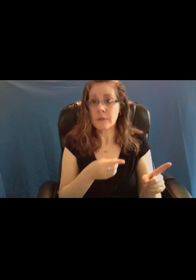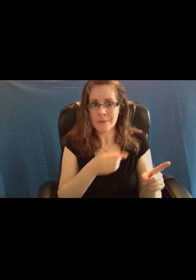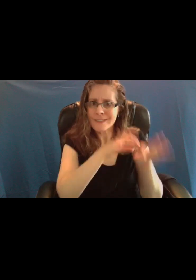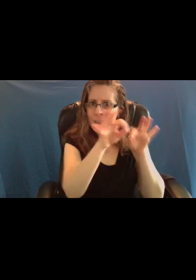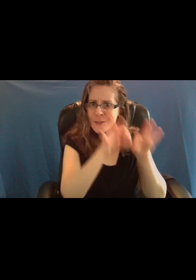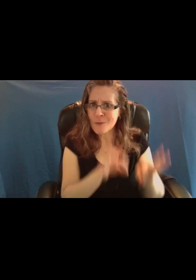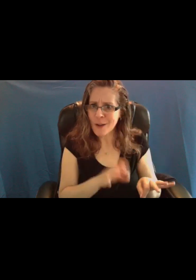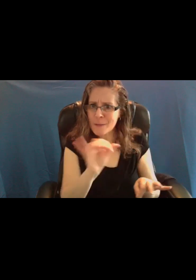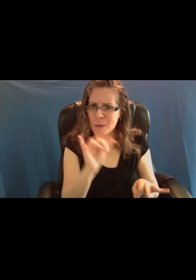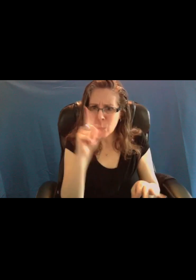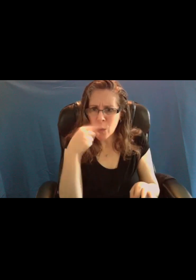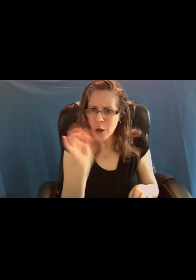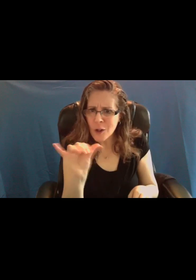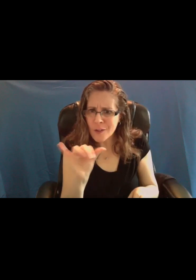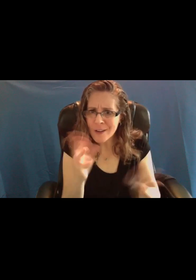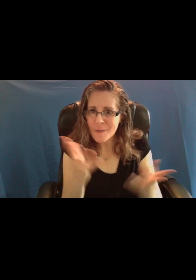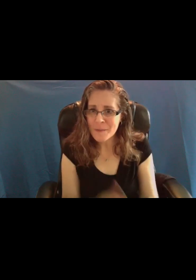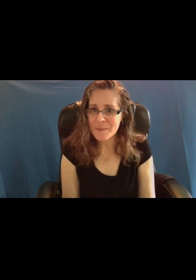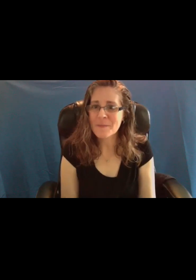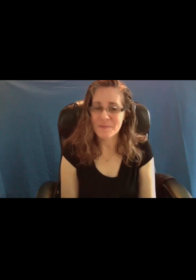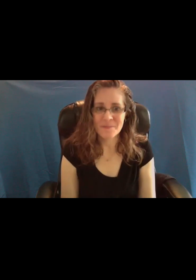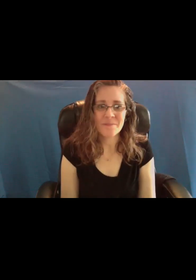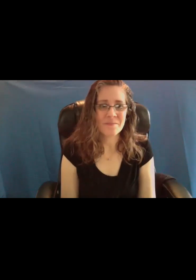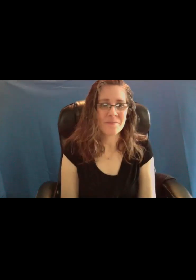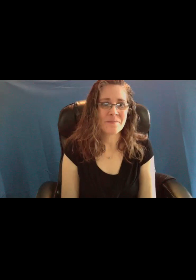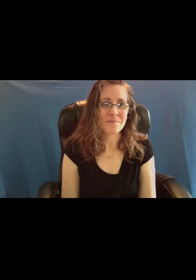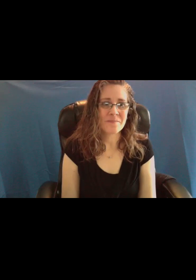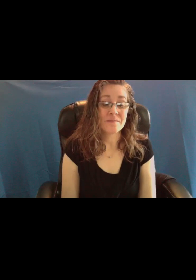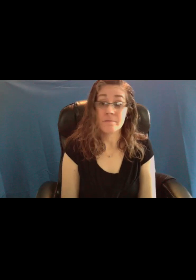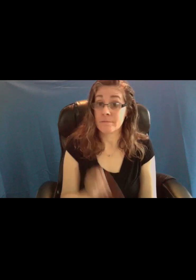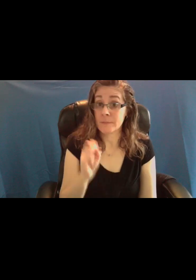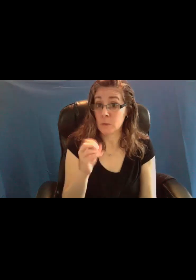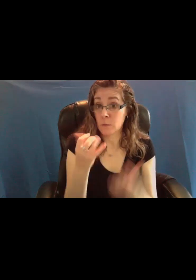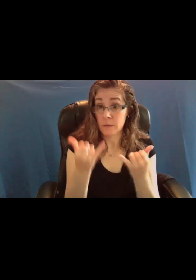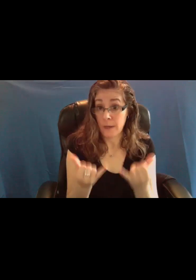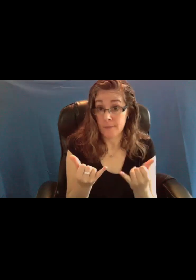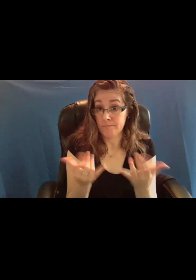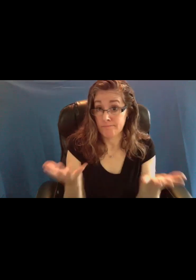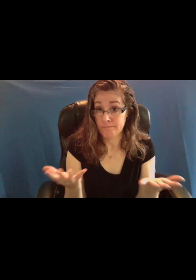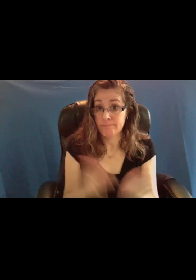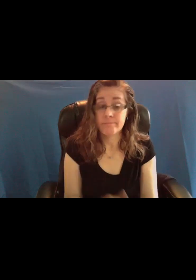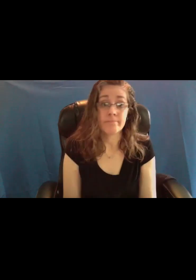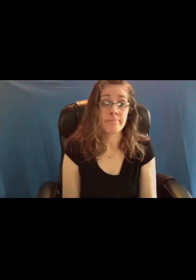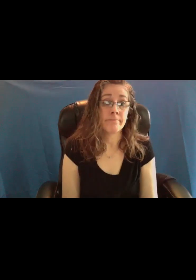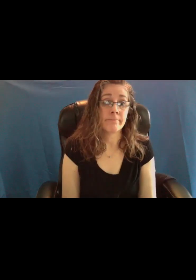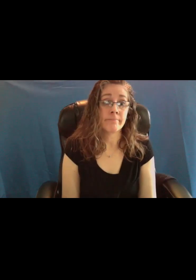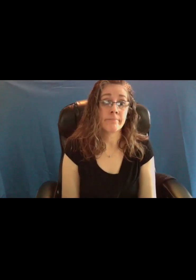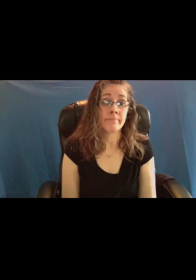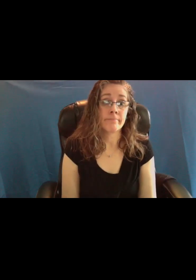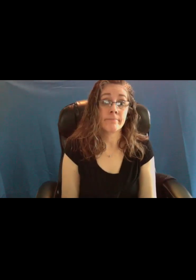audience. Okay, and so what now? Assuming you've prepared